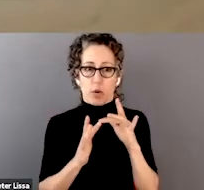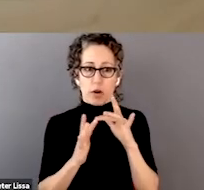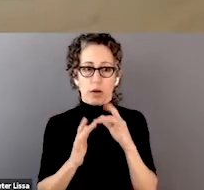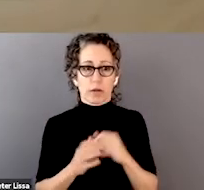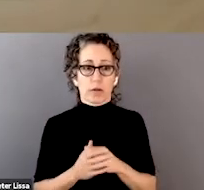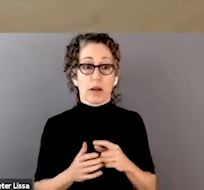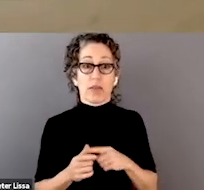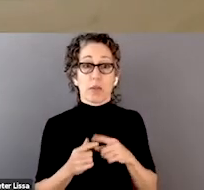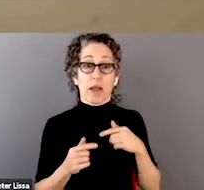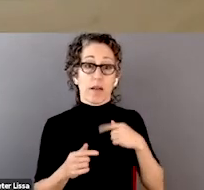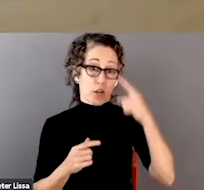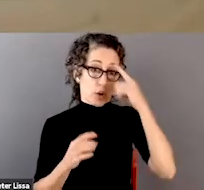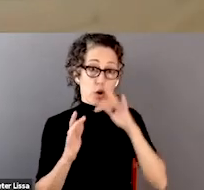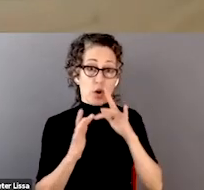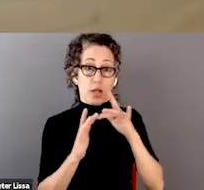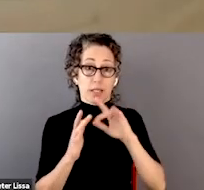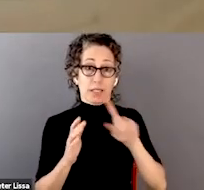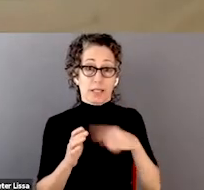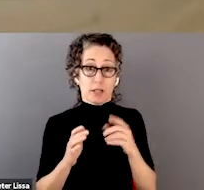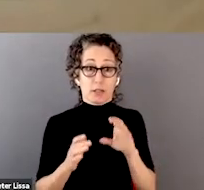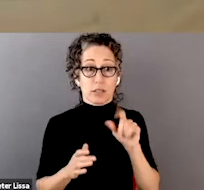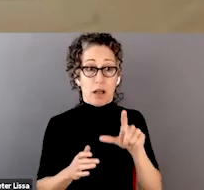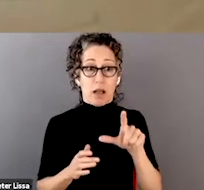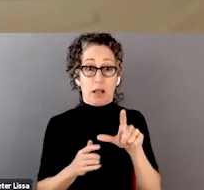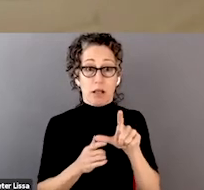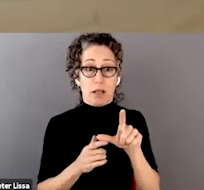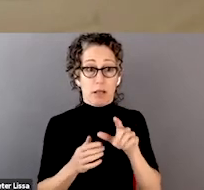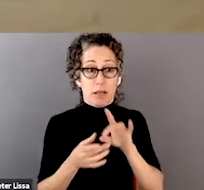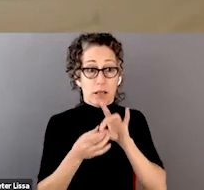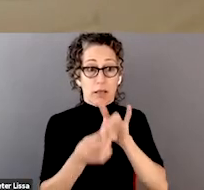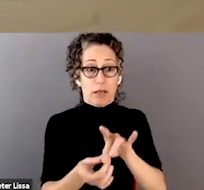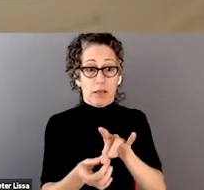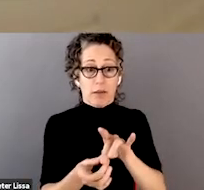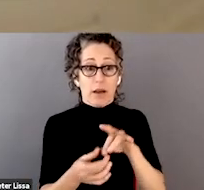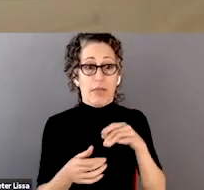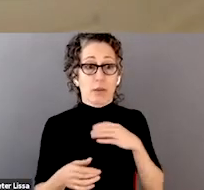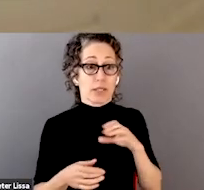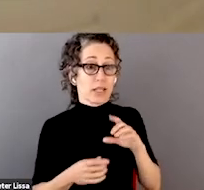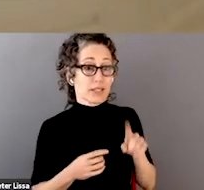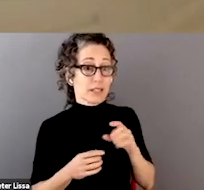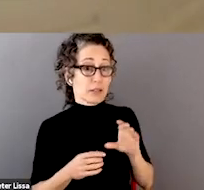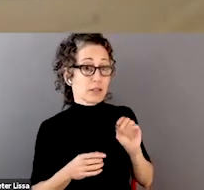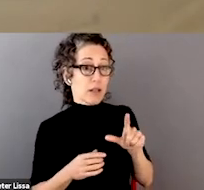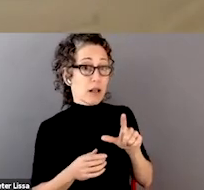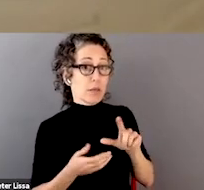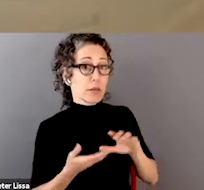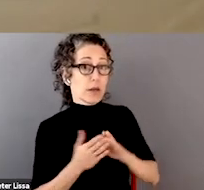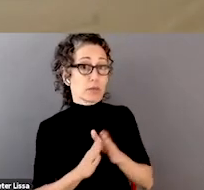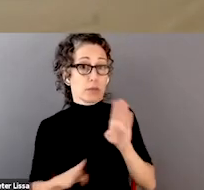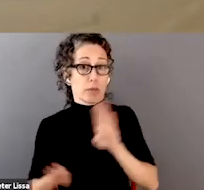tracking algorithm, ViTrack, which connects the single cell observations into biologically relevant trajectories.